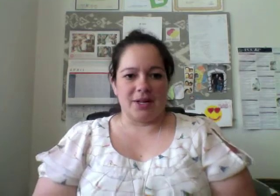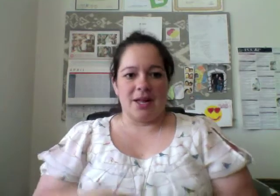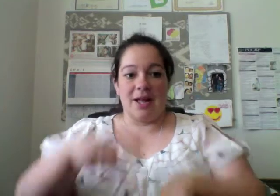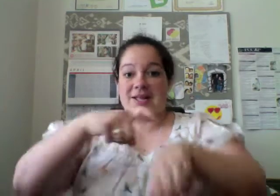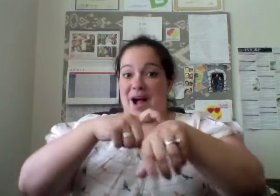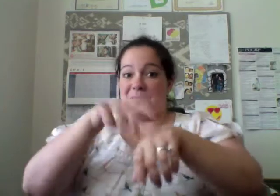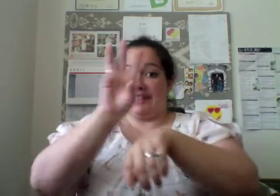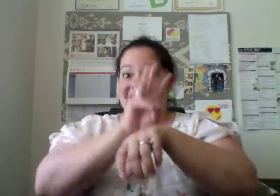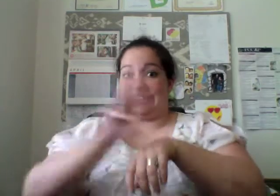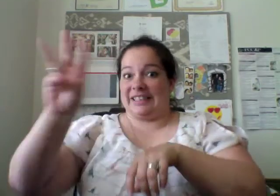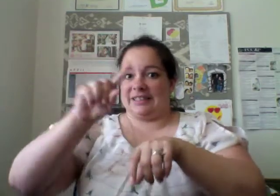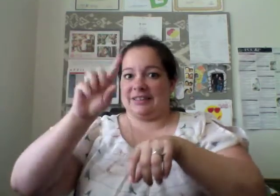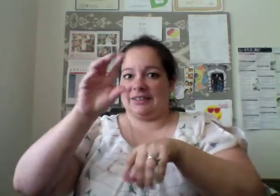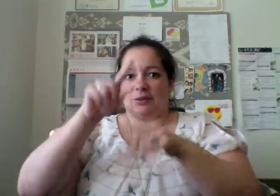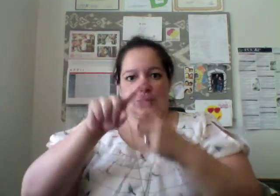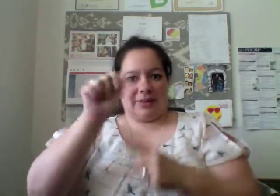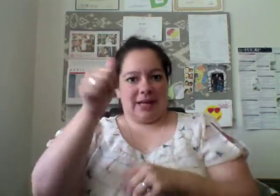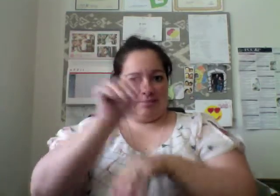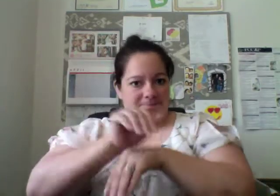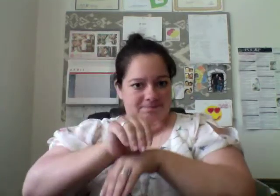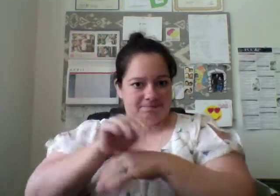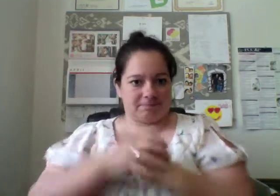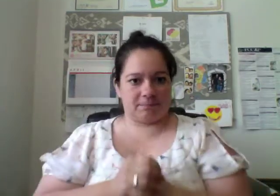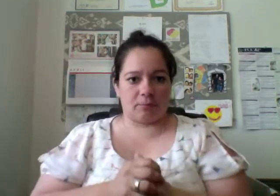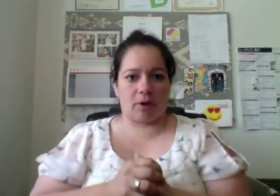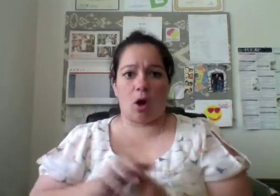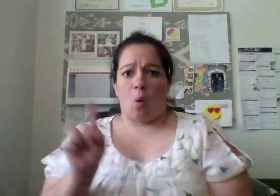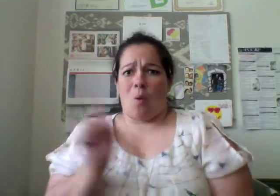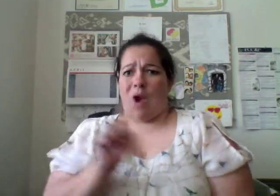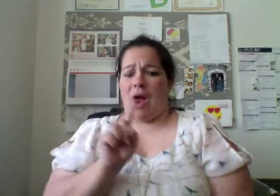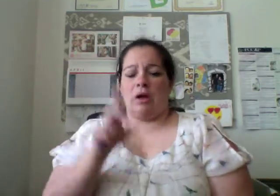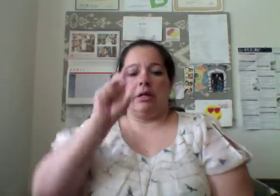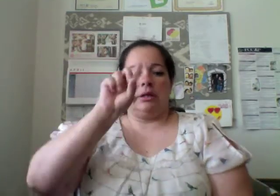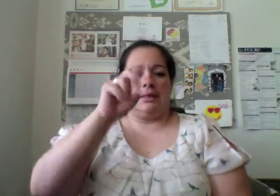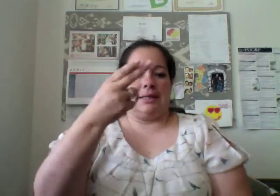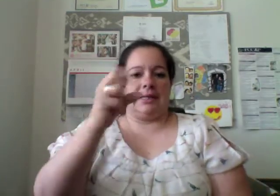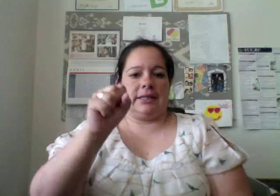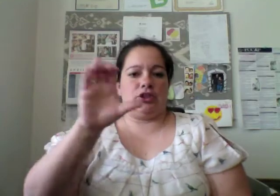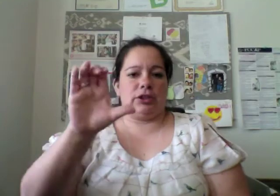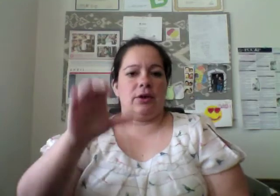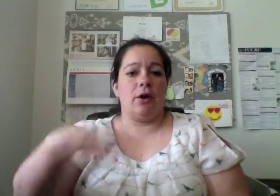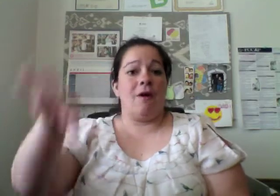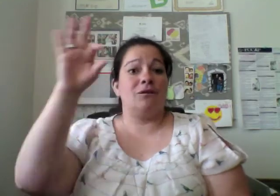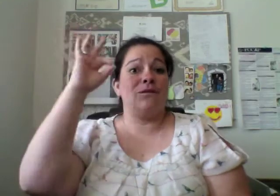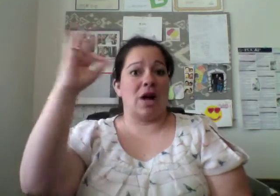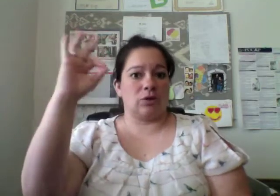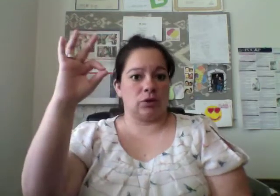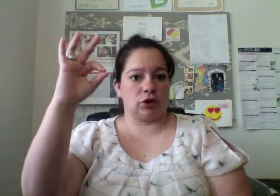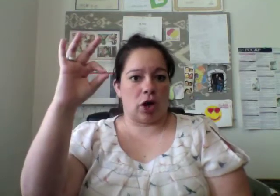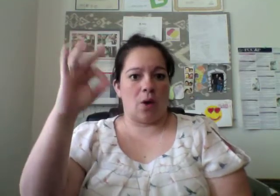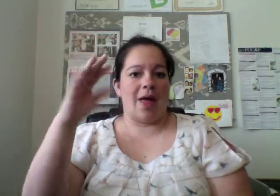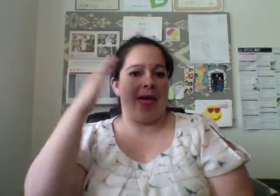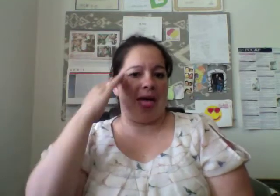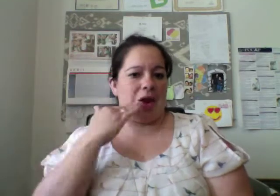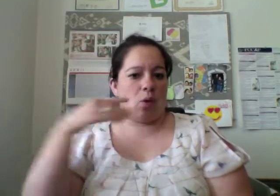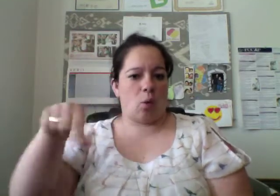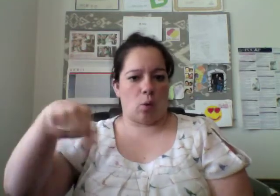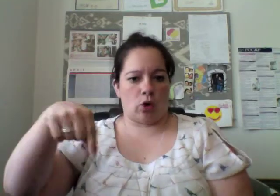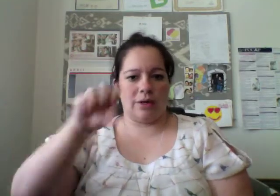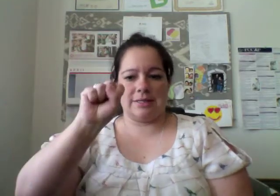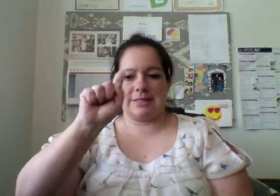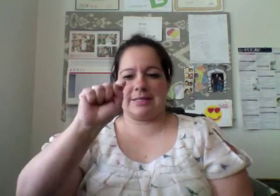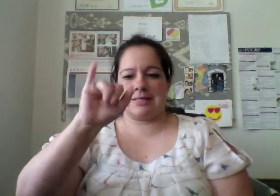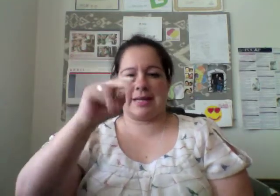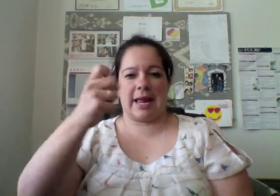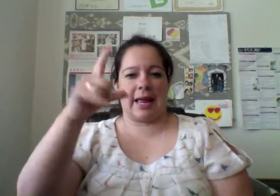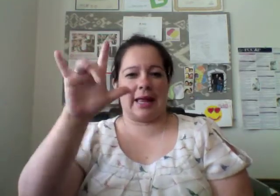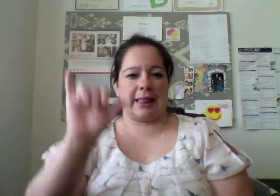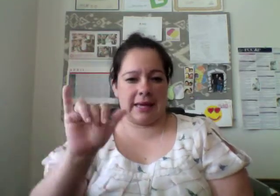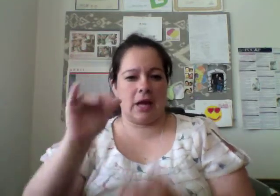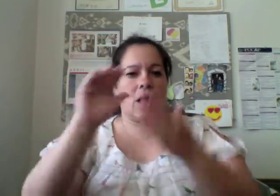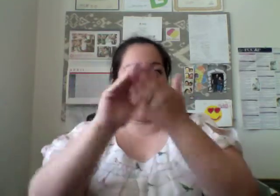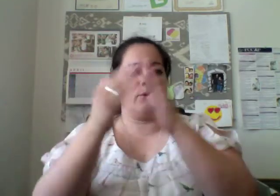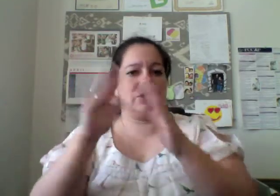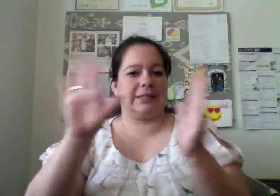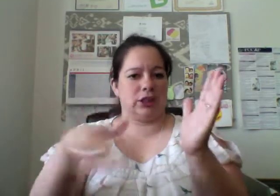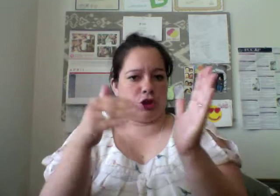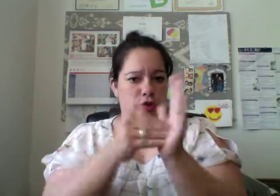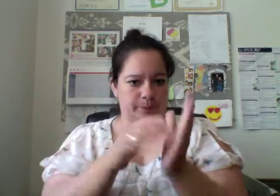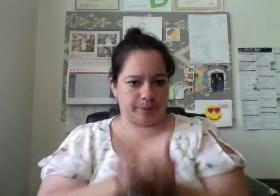Time: 6pm-10pm Where: DHHSC Fresno Headquarters’ Stingley Community Center